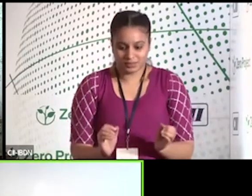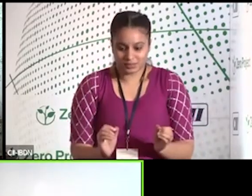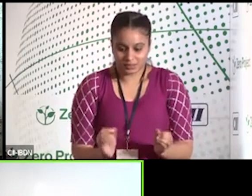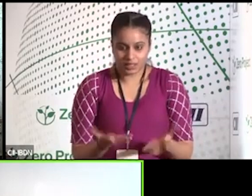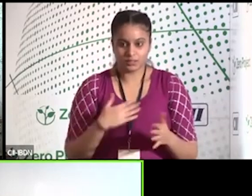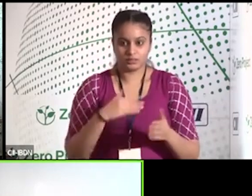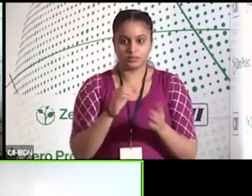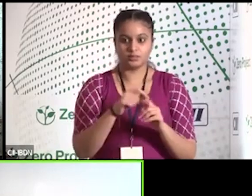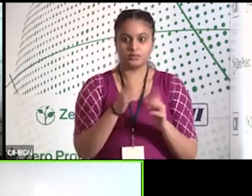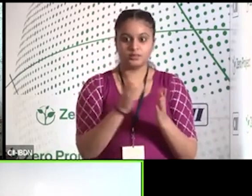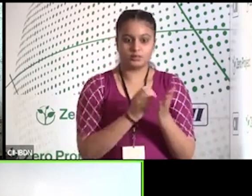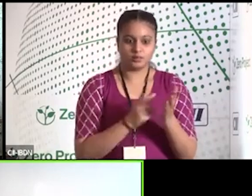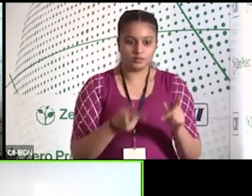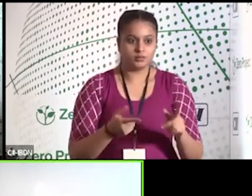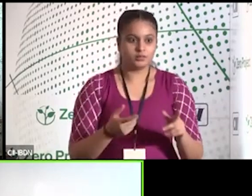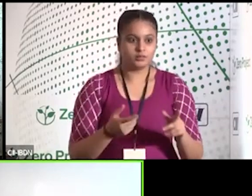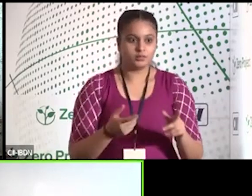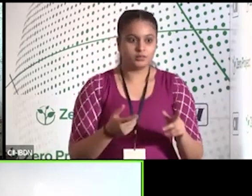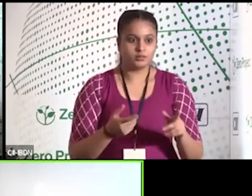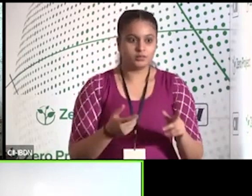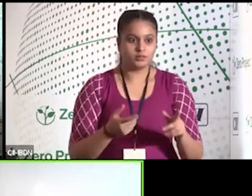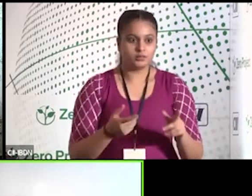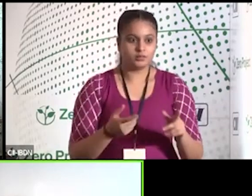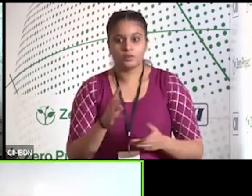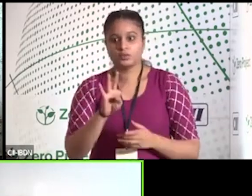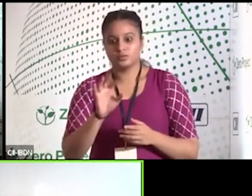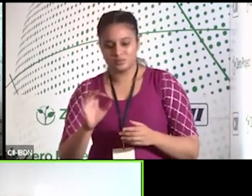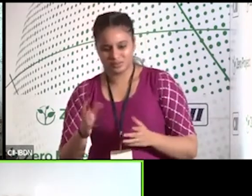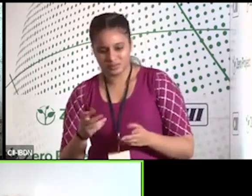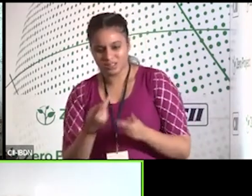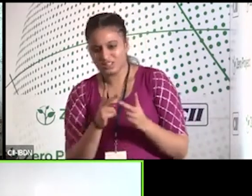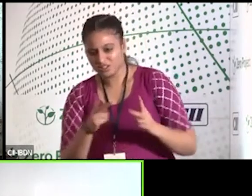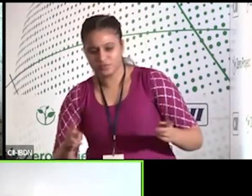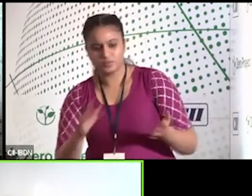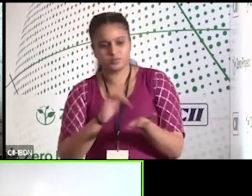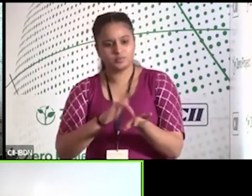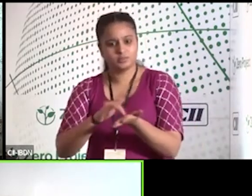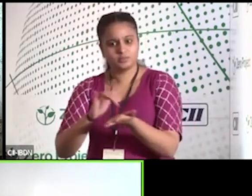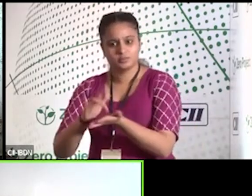We have work with a port or China partner and lot of small swan artisans.